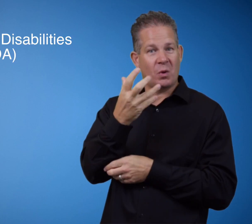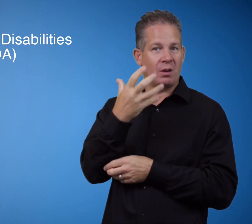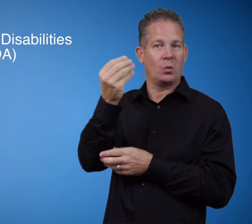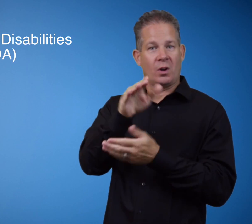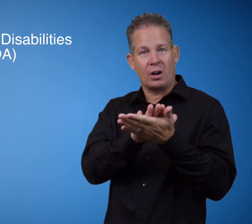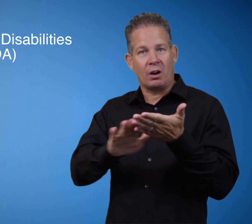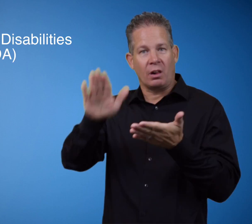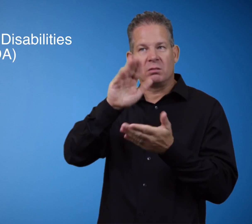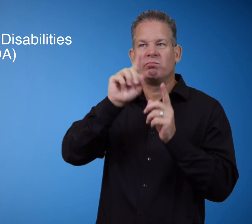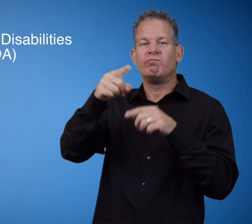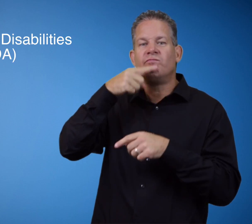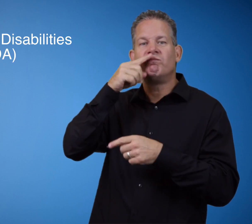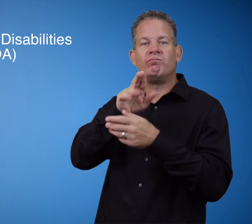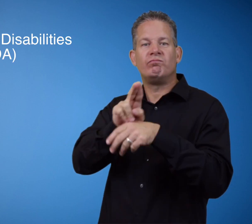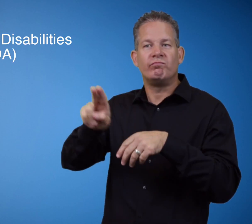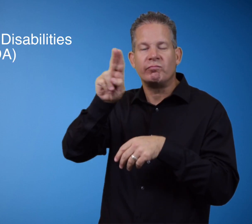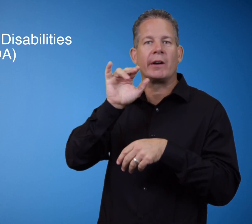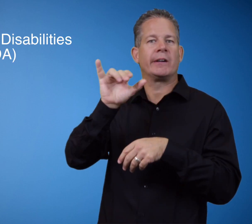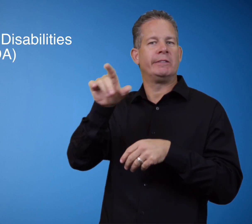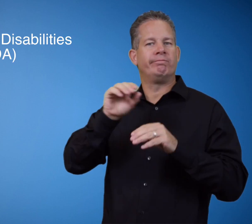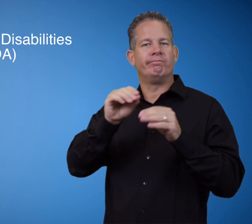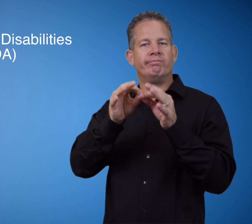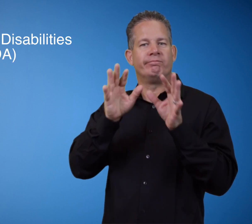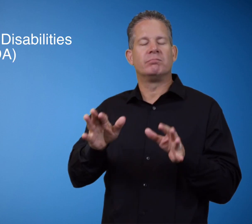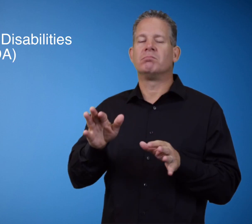For example, if you want to go to college, and it's a public university